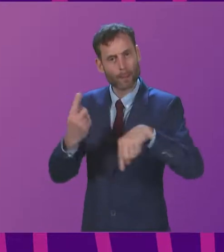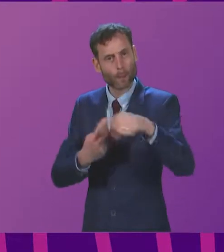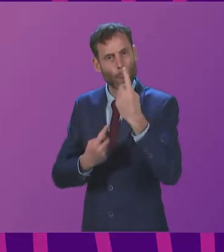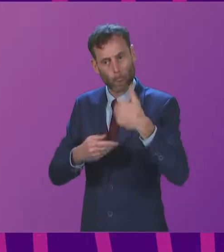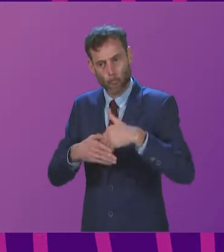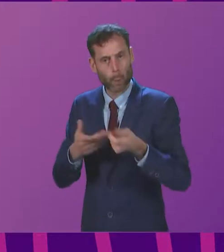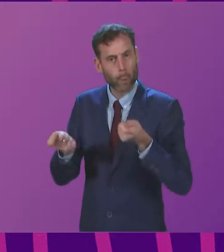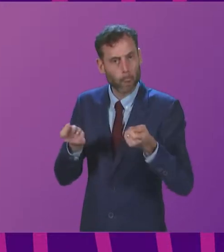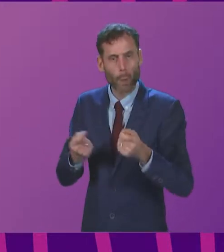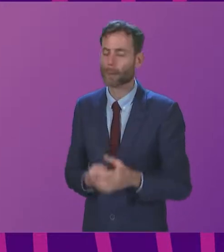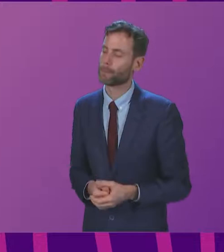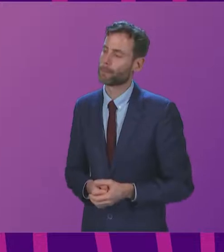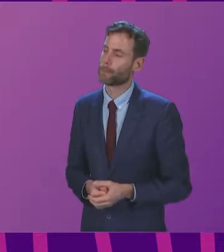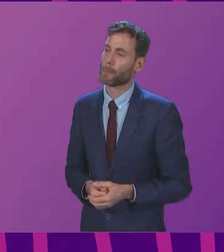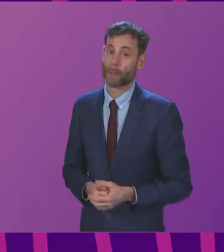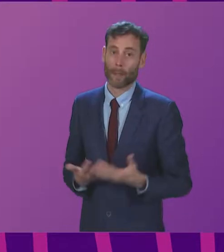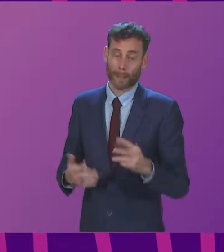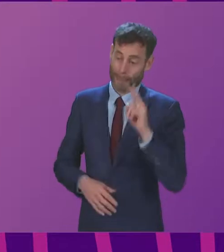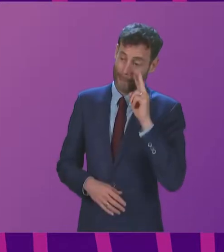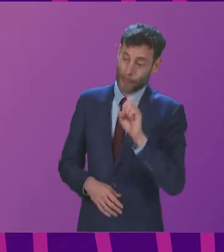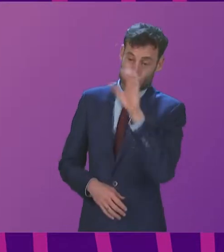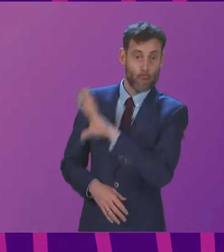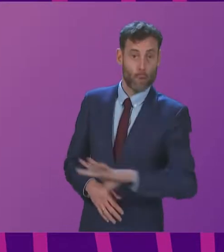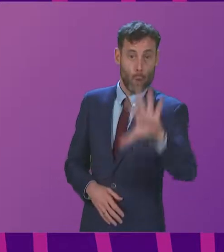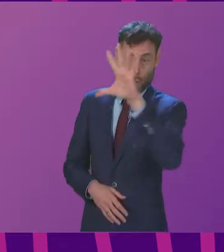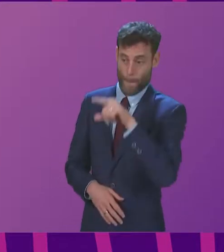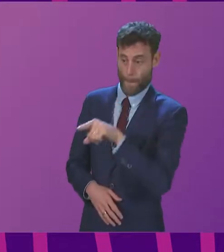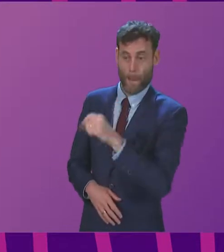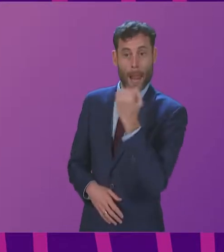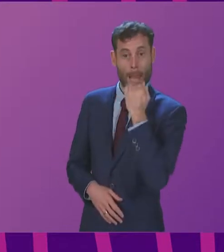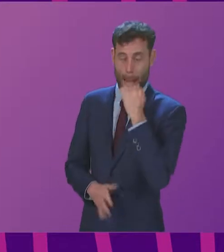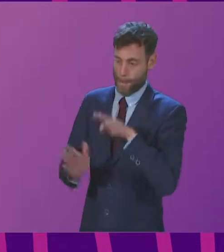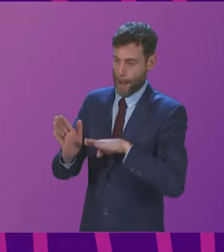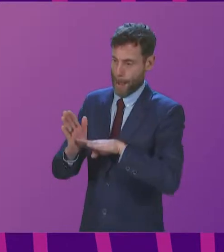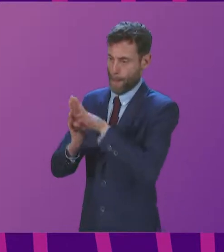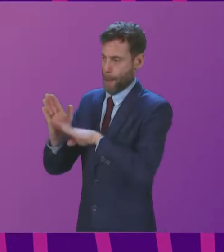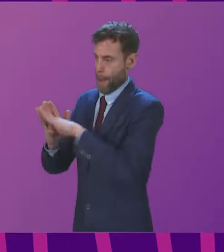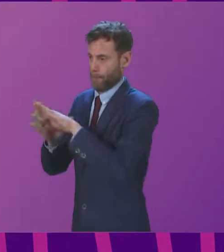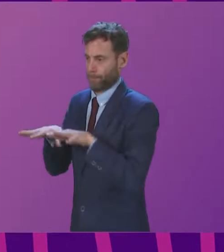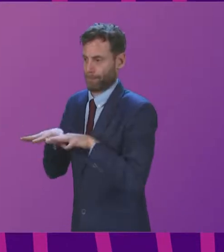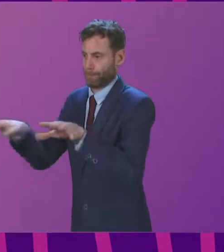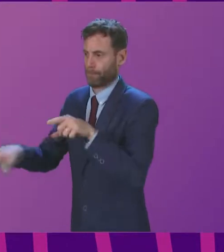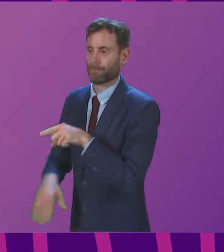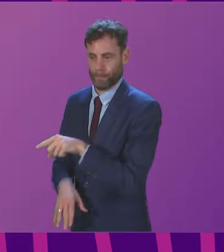Looking across Europe, we can see clearly that the Covid situation is deteriorating again. As